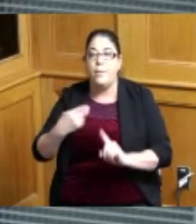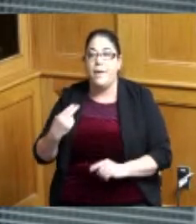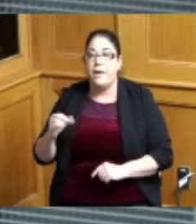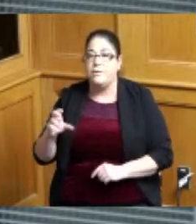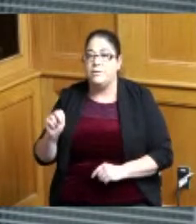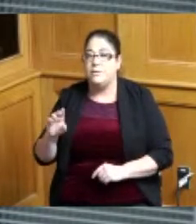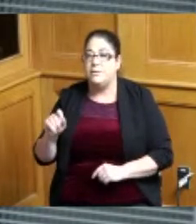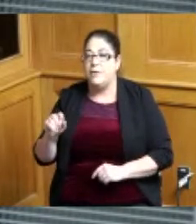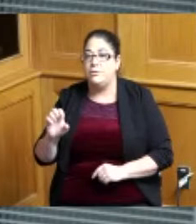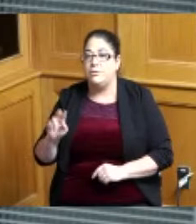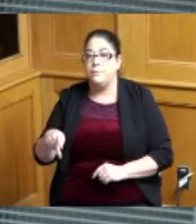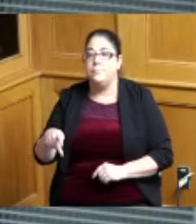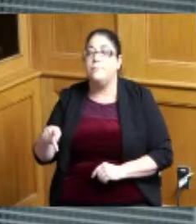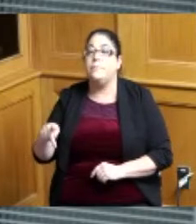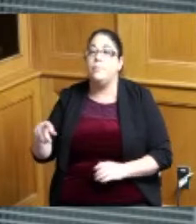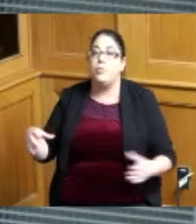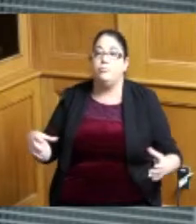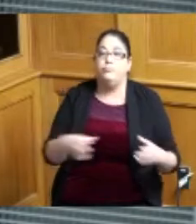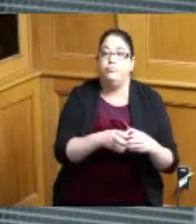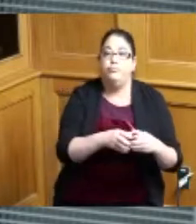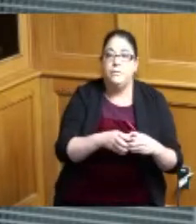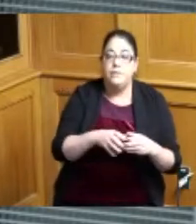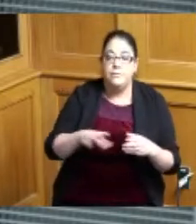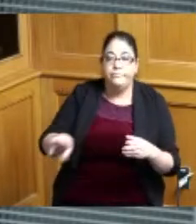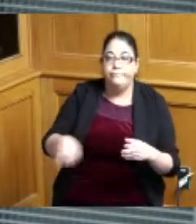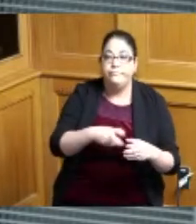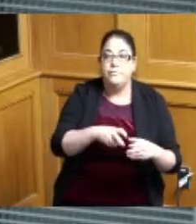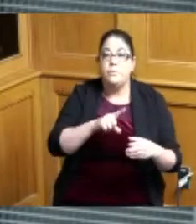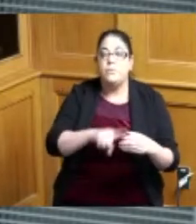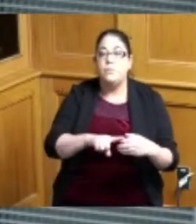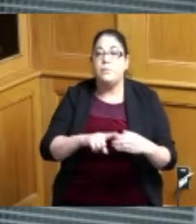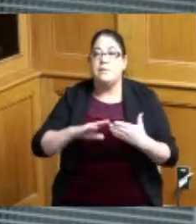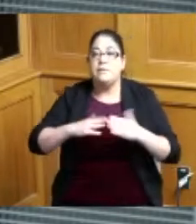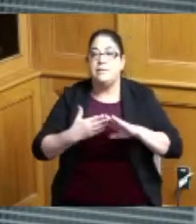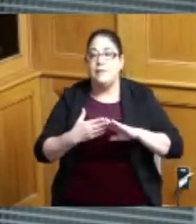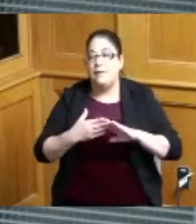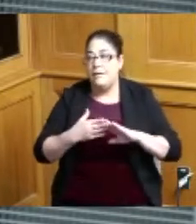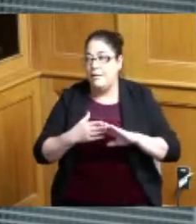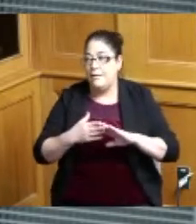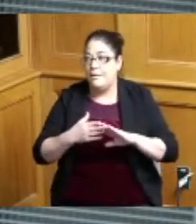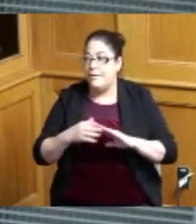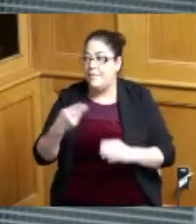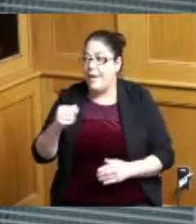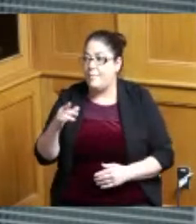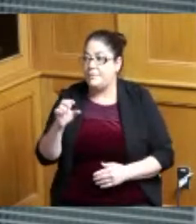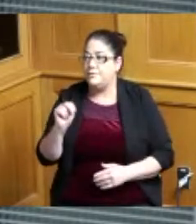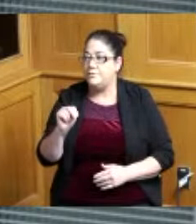of Harrison this is known as the Kerr annexation the Board originally heard this on June 30th